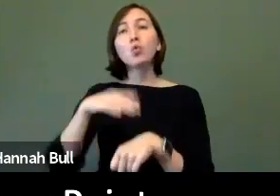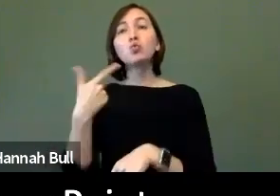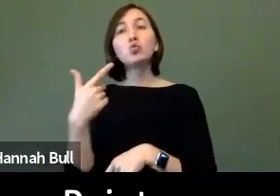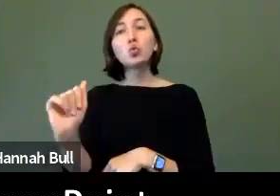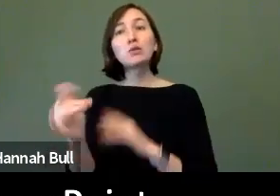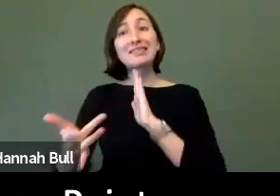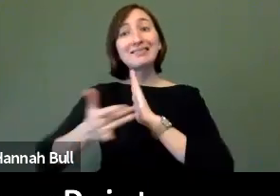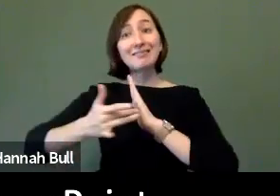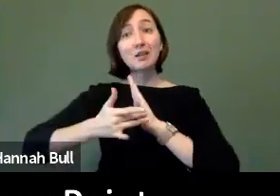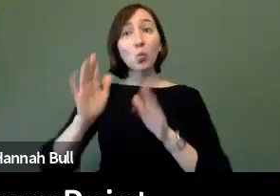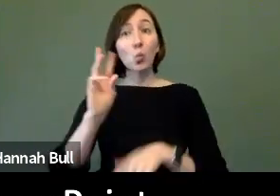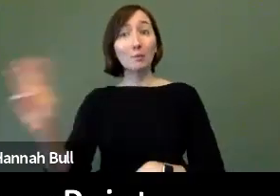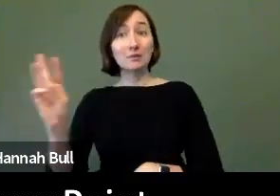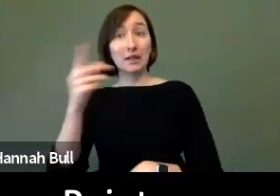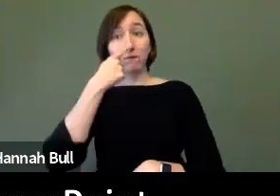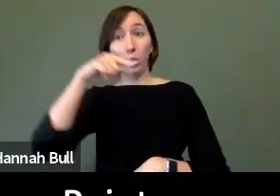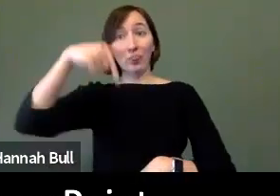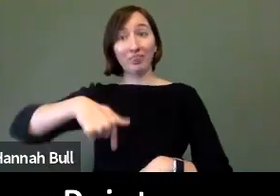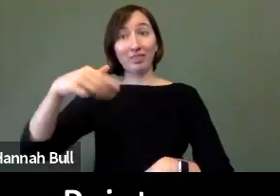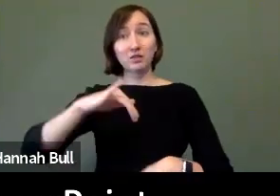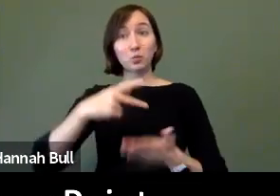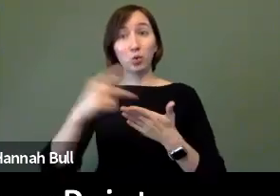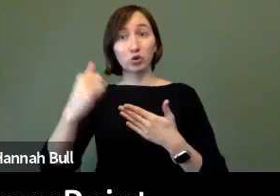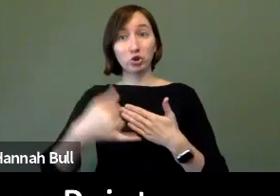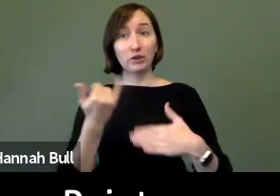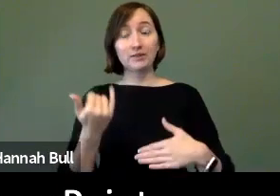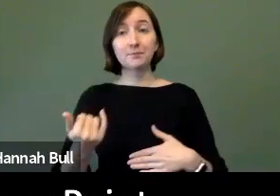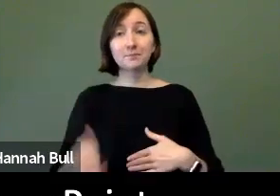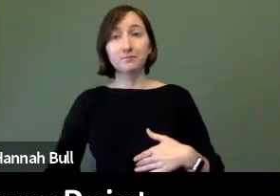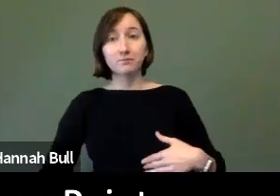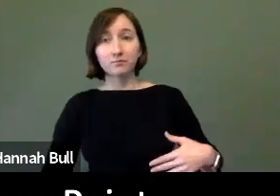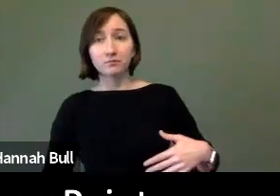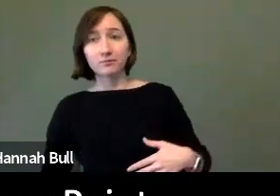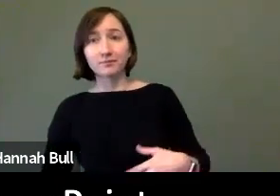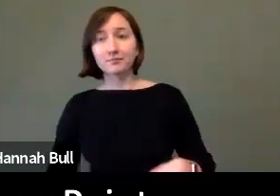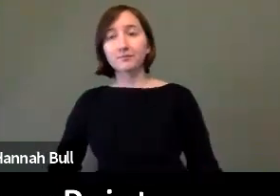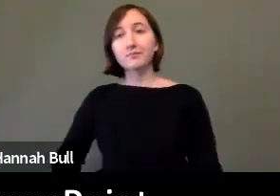focused on this project. We'll get some of our co-hosts to type that in the chat area.